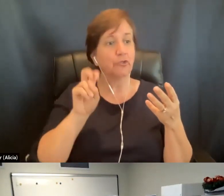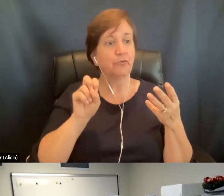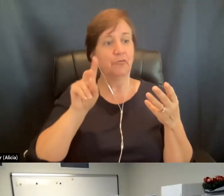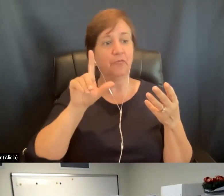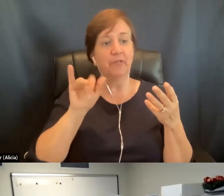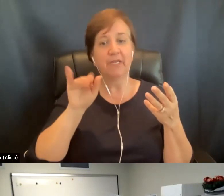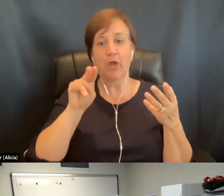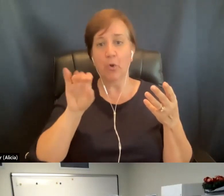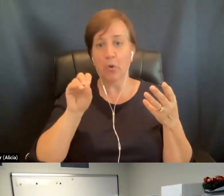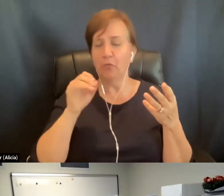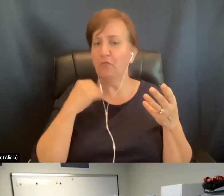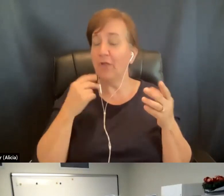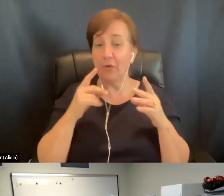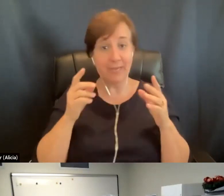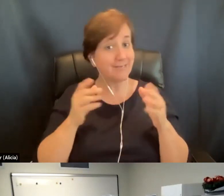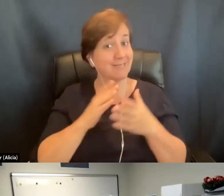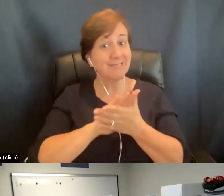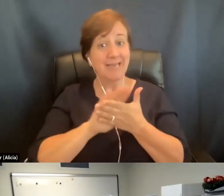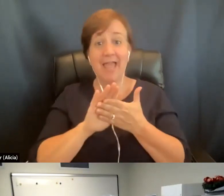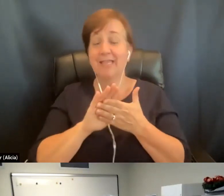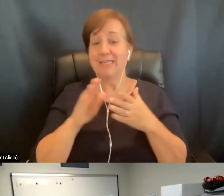Ram Subramaniam (He/him): presentation we have in the audience, just so you know our.